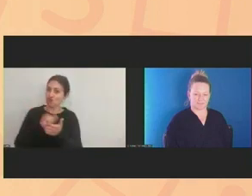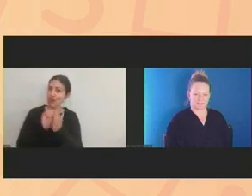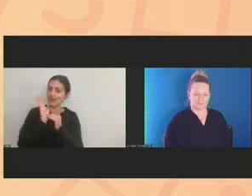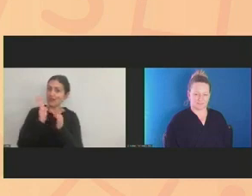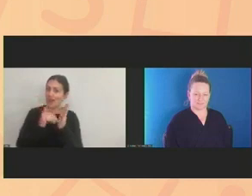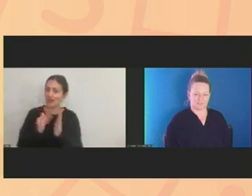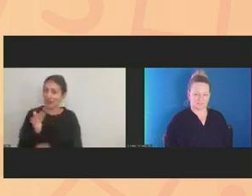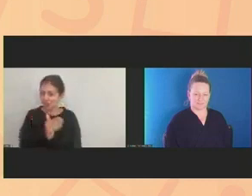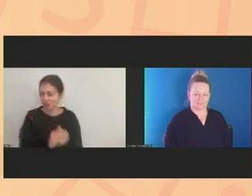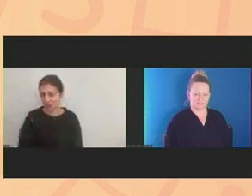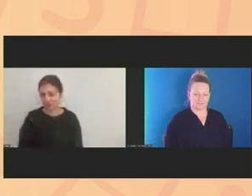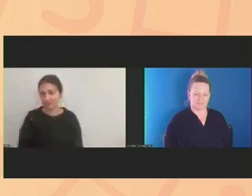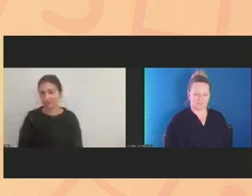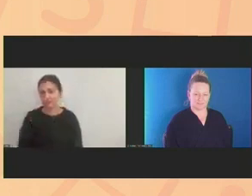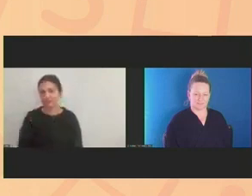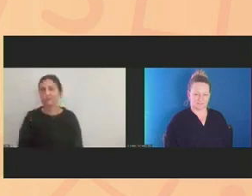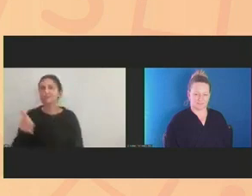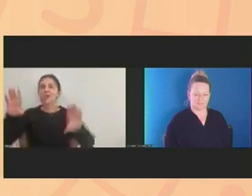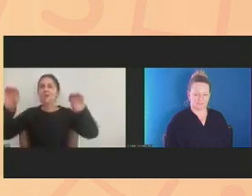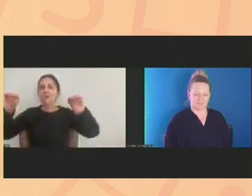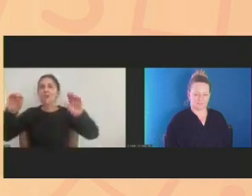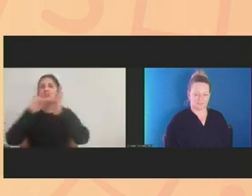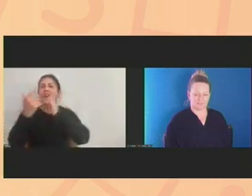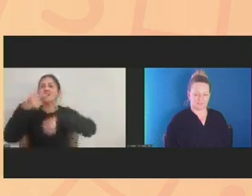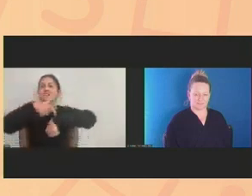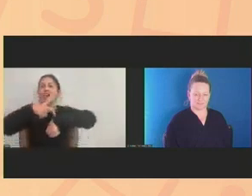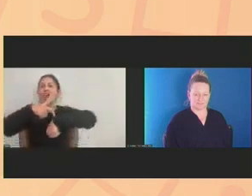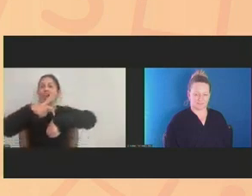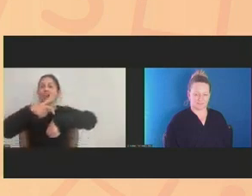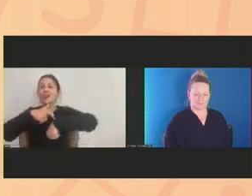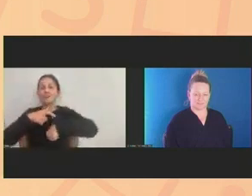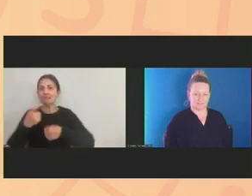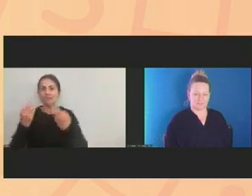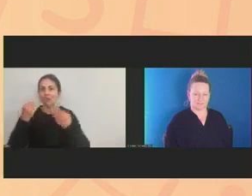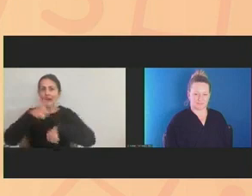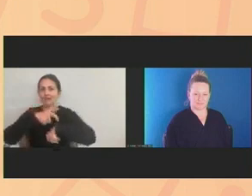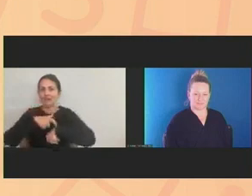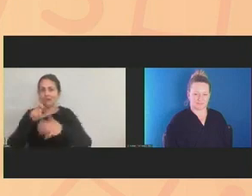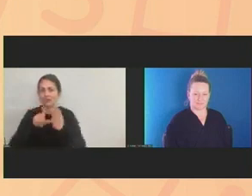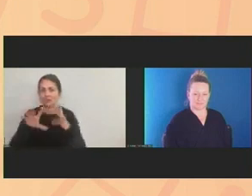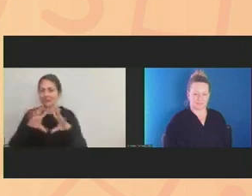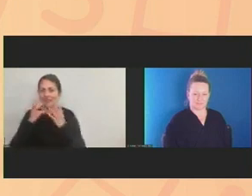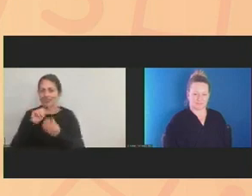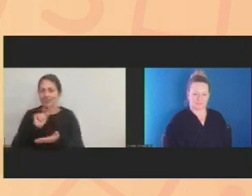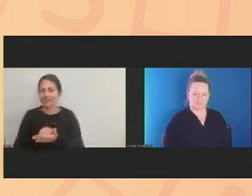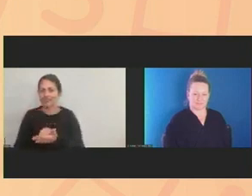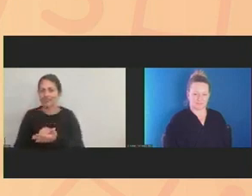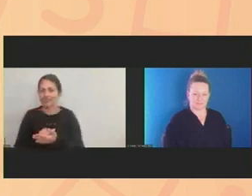I'm just gonna pause it there because I'm conscious of time, and I want there to be a bit of time to look at the things that are (UNKNOWN).